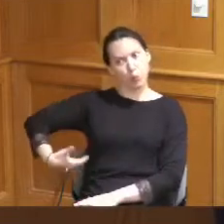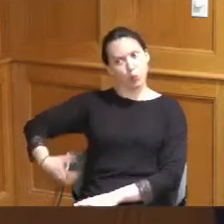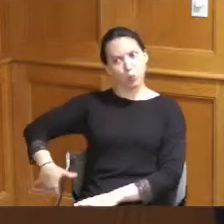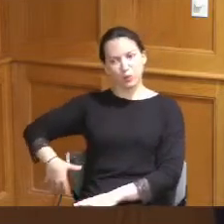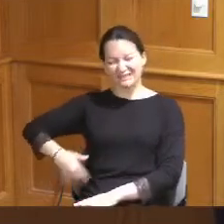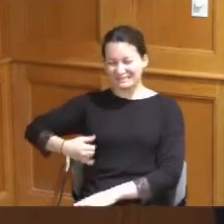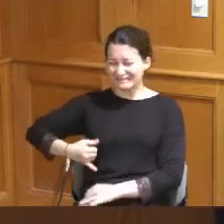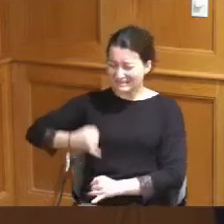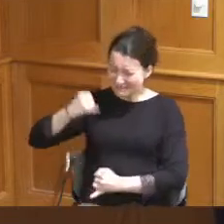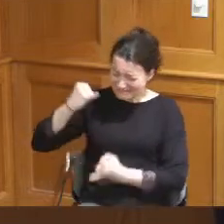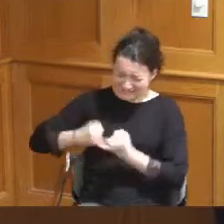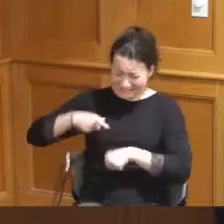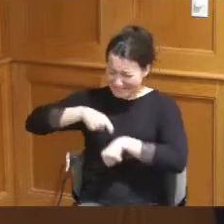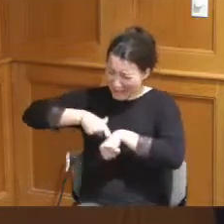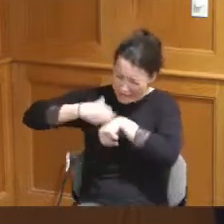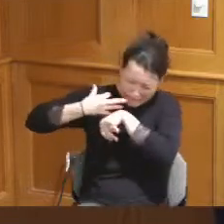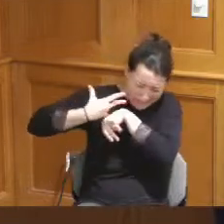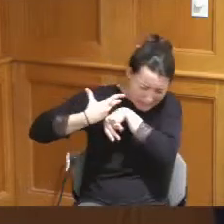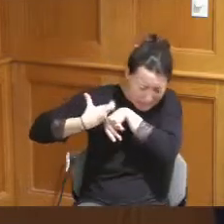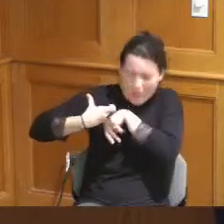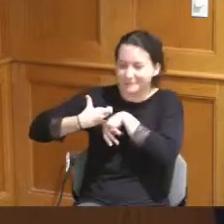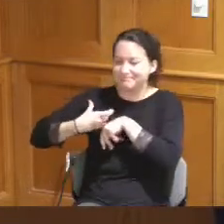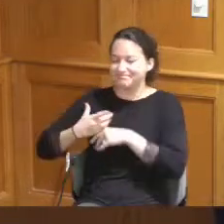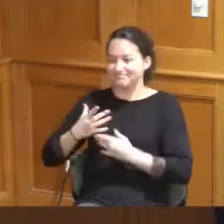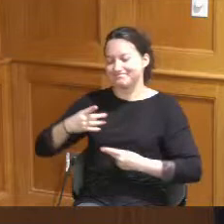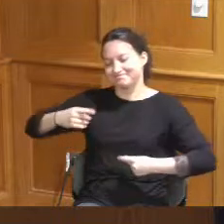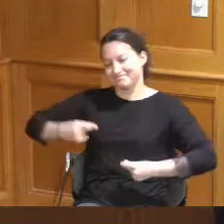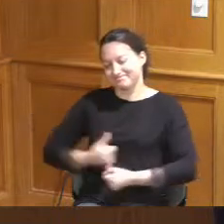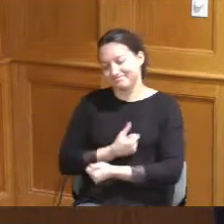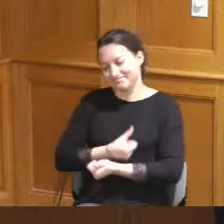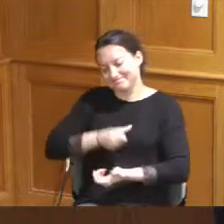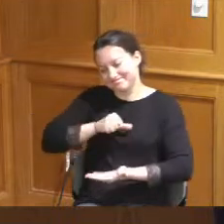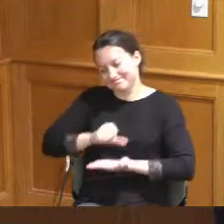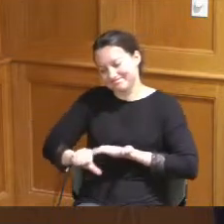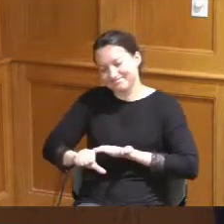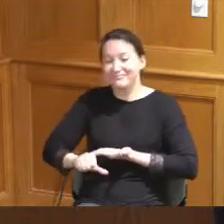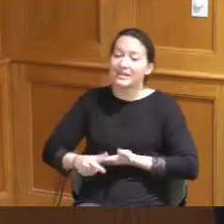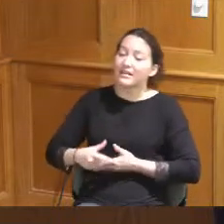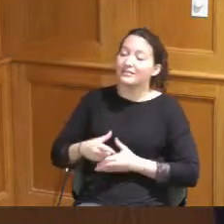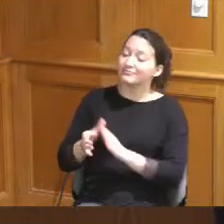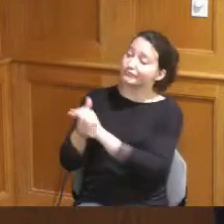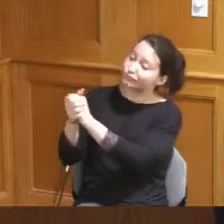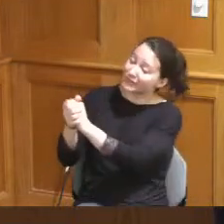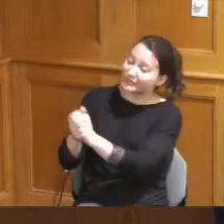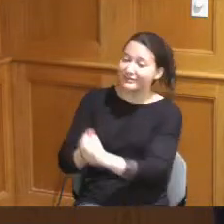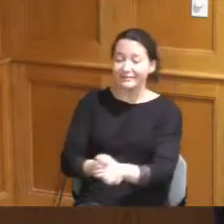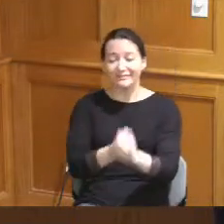to the wire we came up short but I wanted to just give a congratulations to FC because these guys